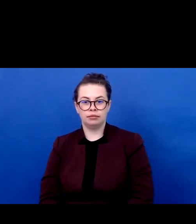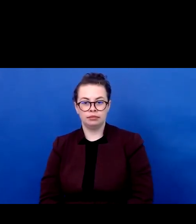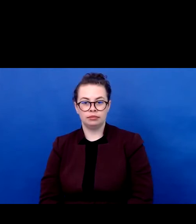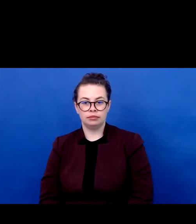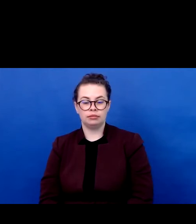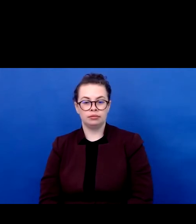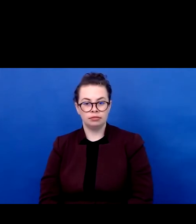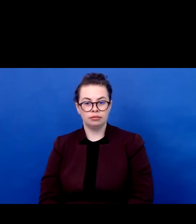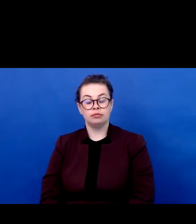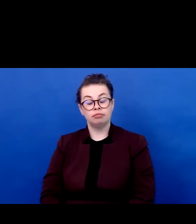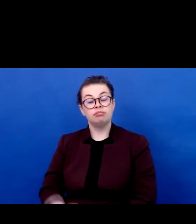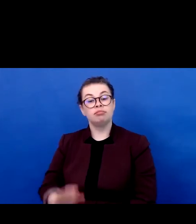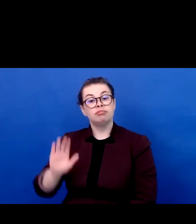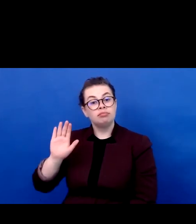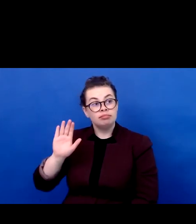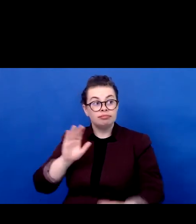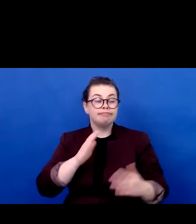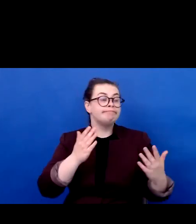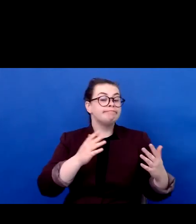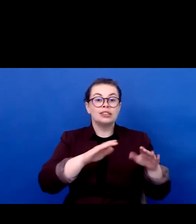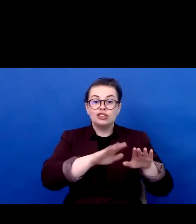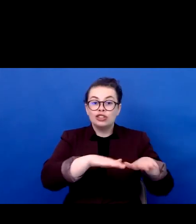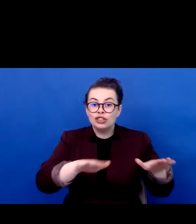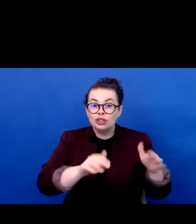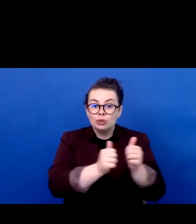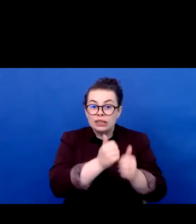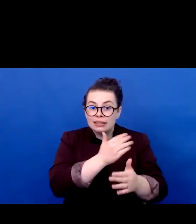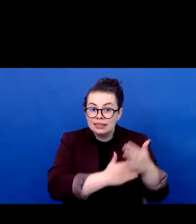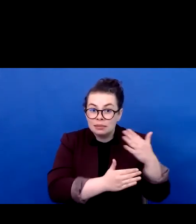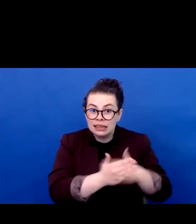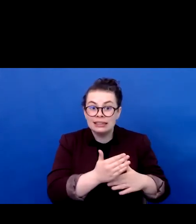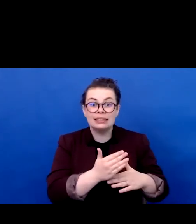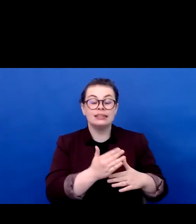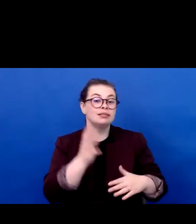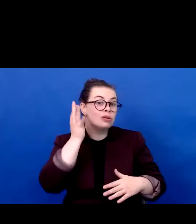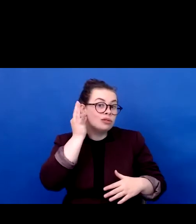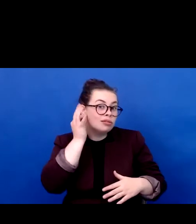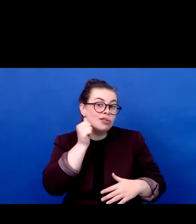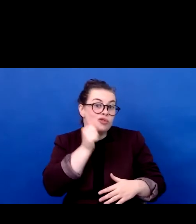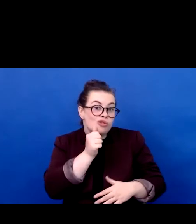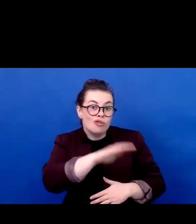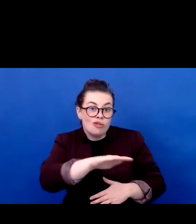disabilities with disability living in the institution and also ensuring that the justice